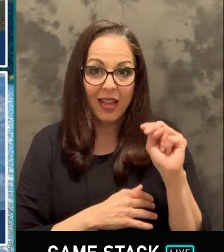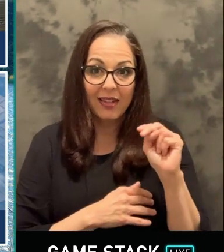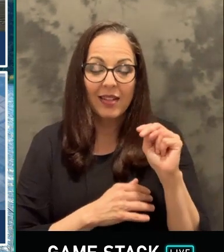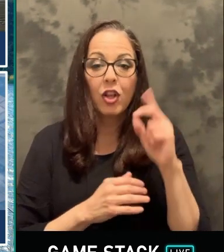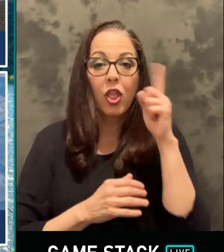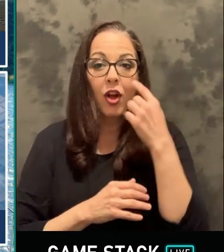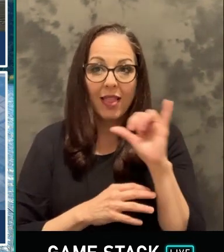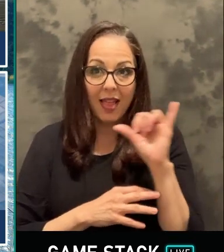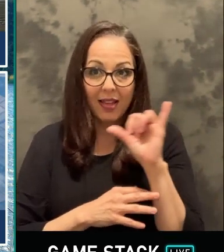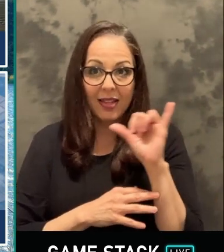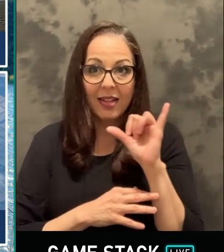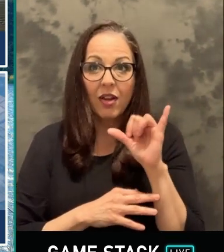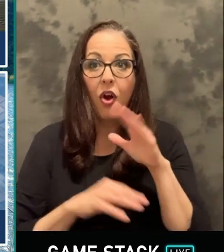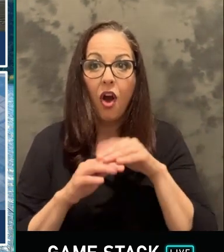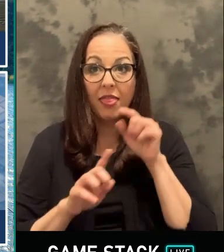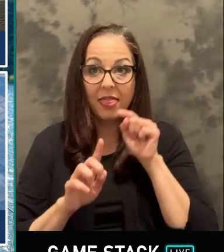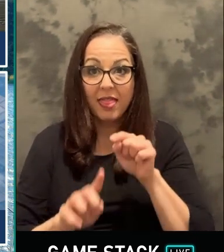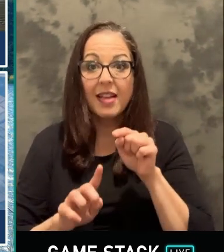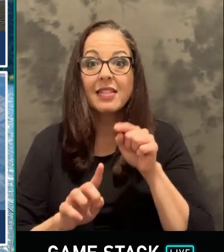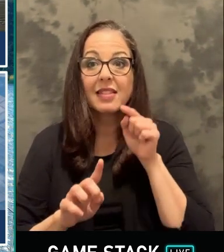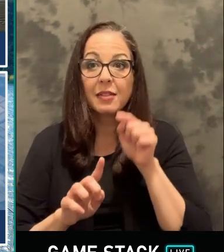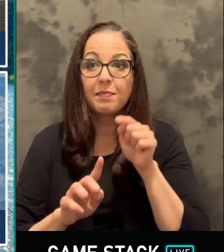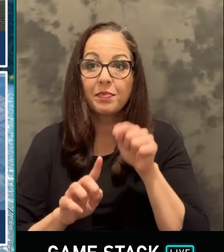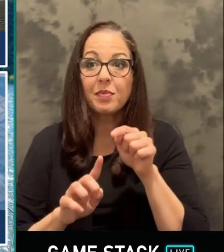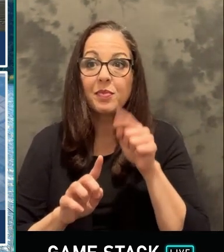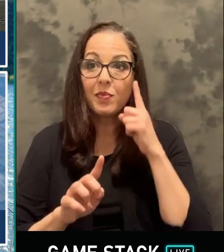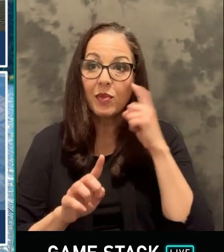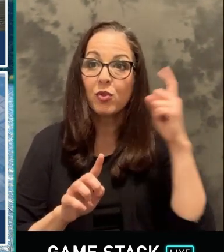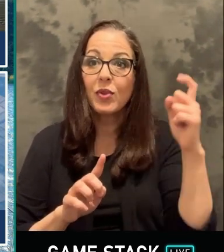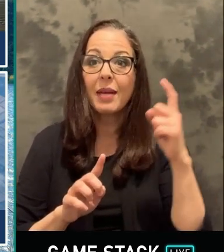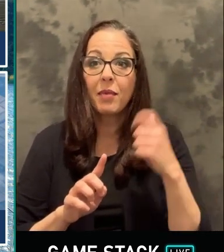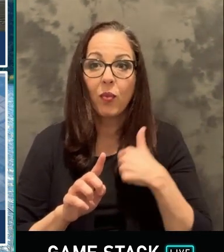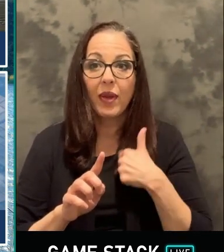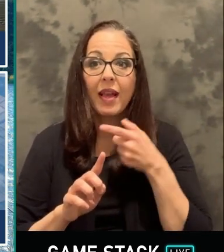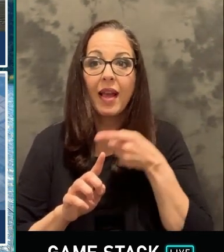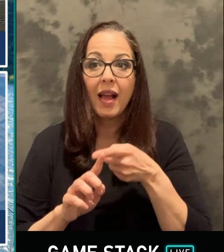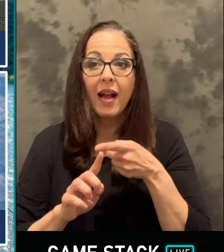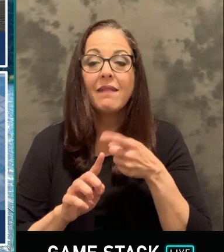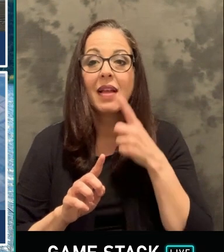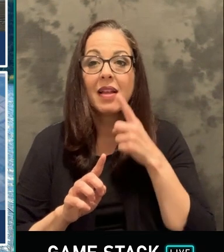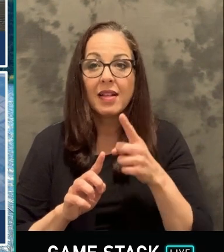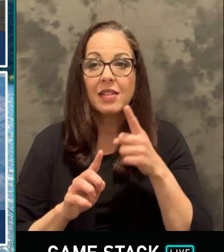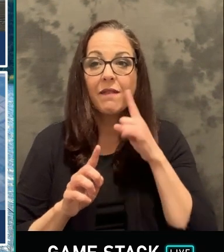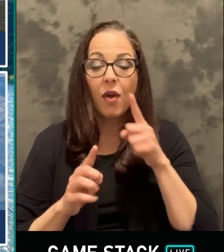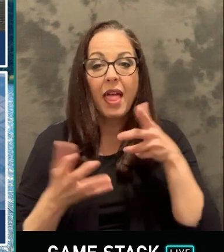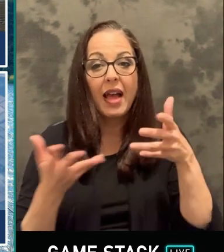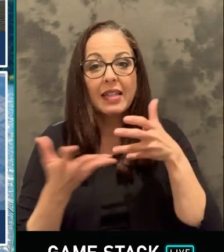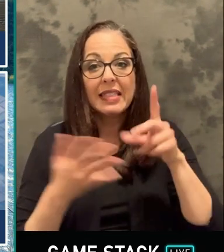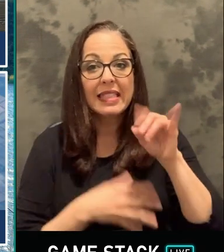And on this dream we also included a true management of the plane’s dynamics and it means all the forces